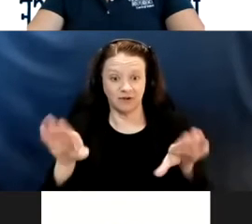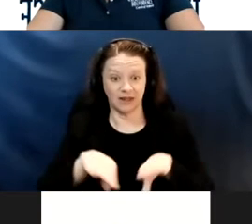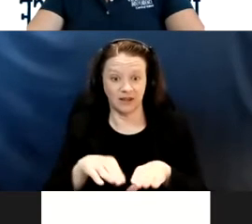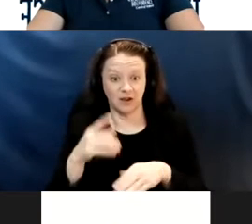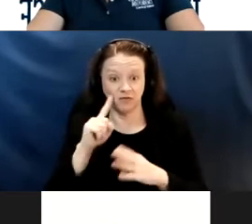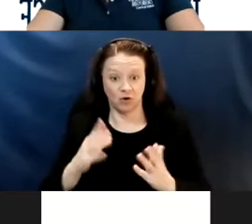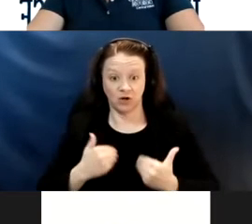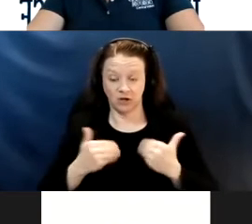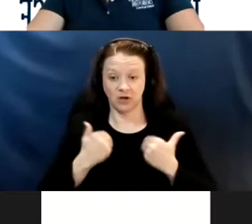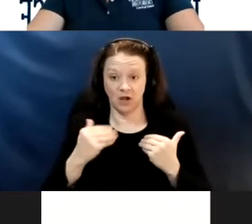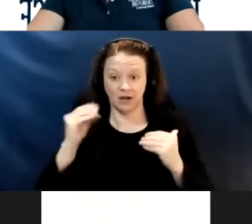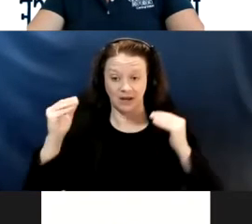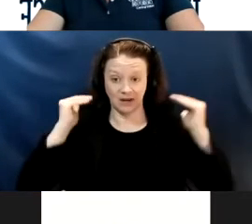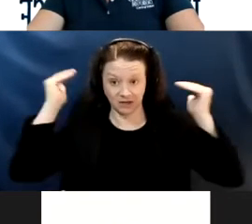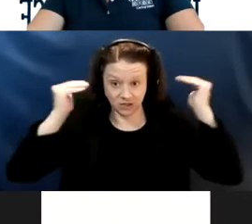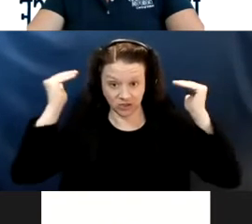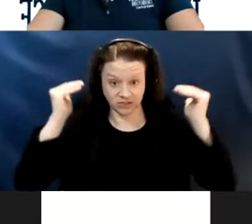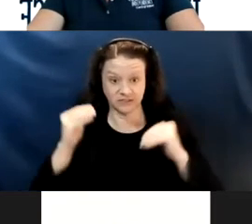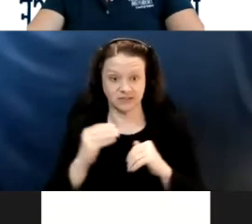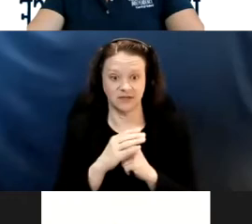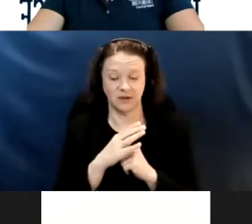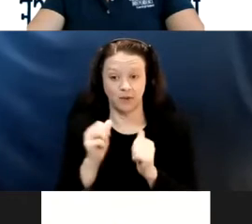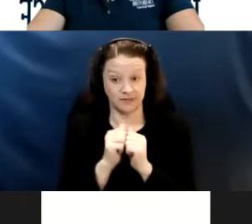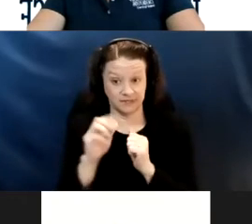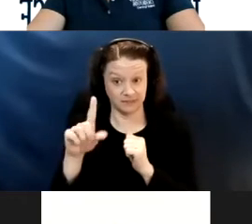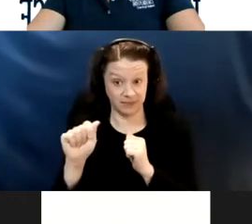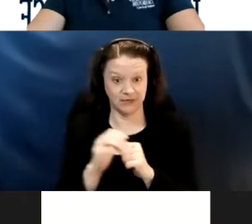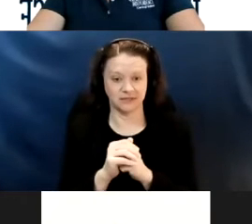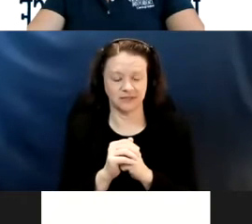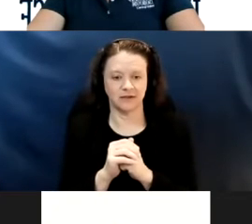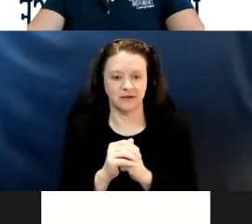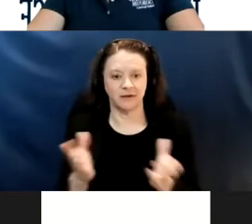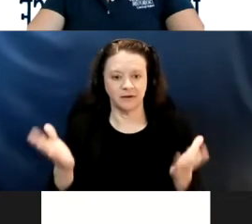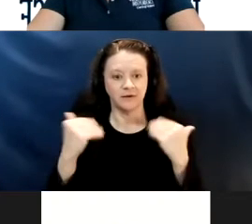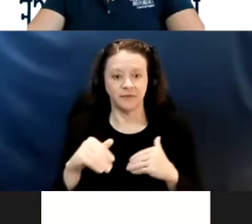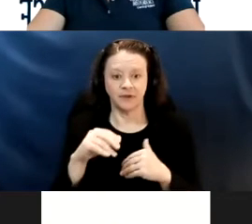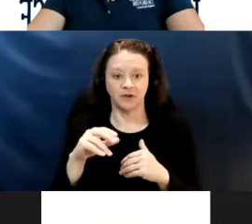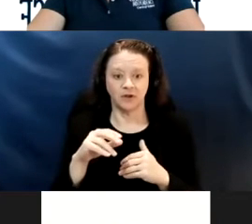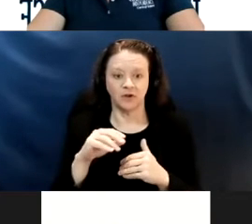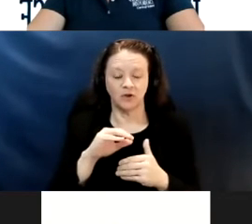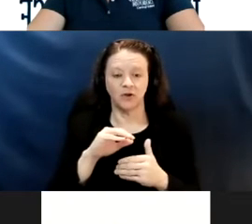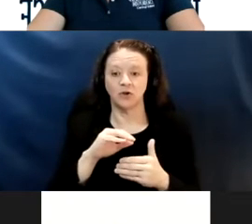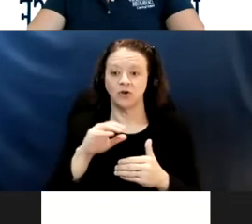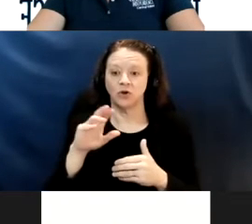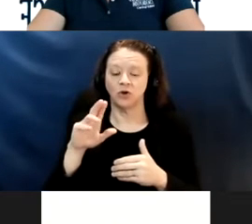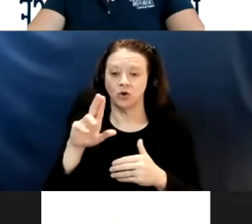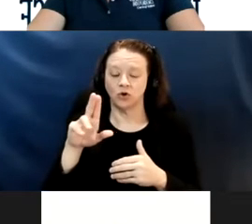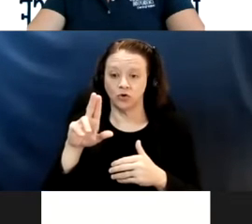for young and adults with disabilities. And United Cerebral Palsy Central California